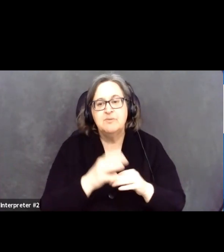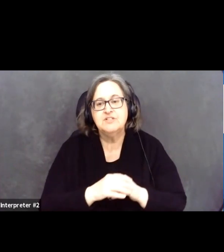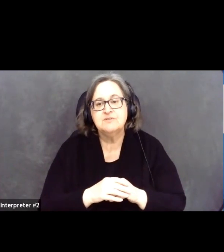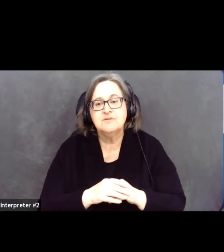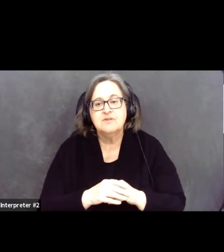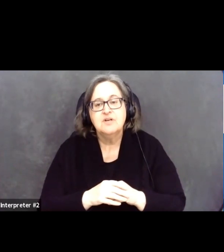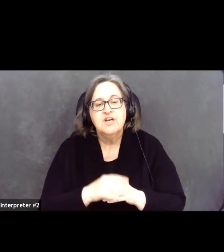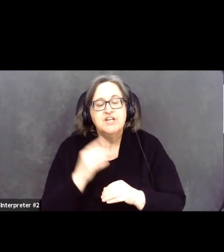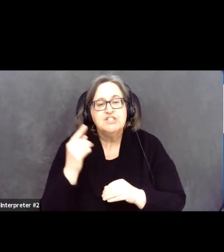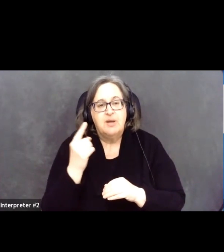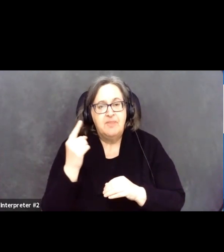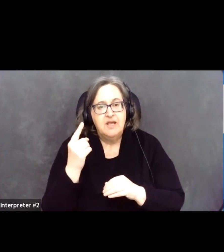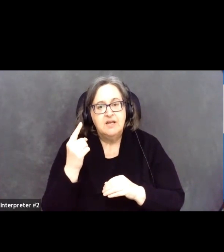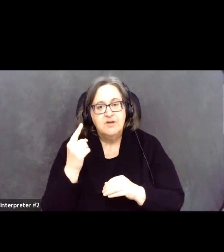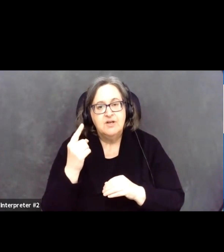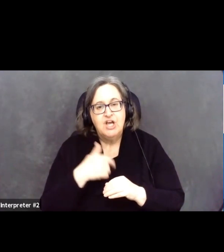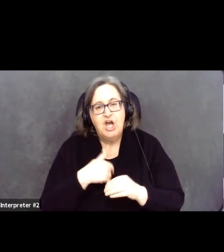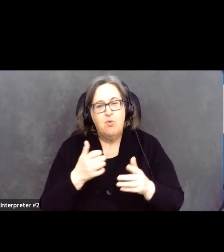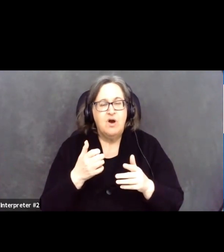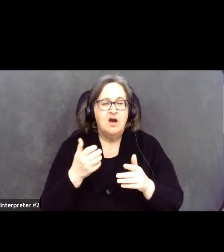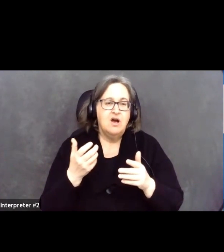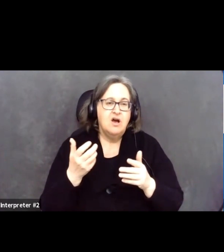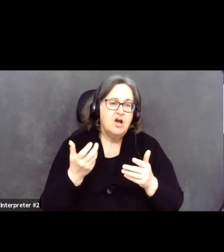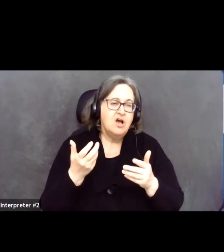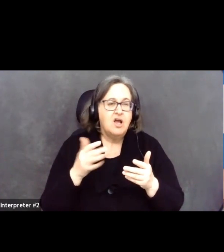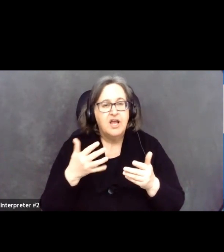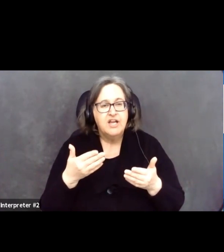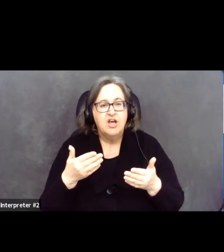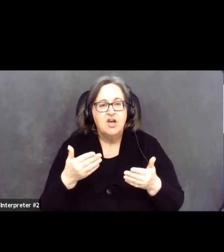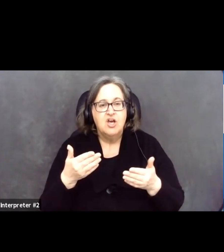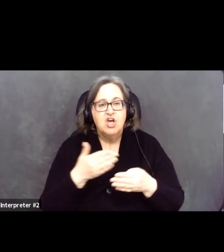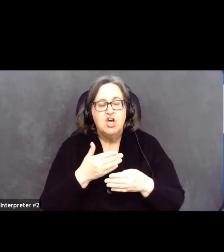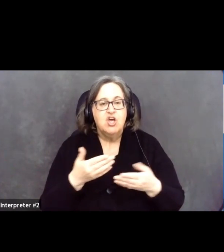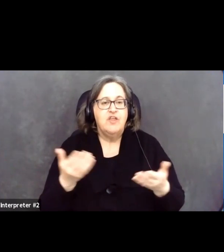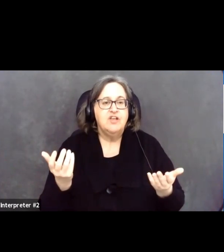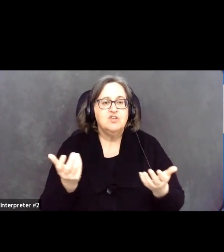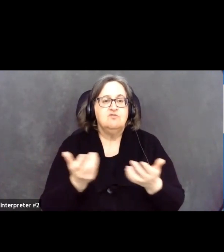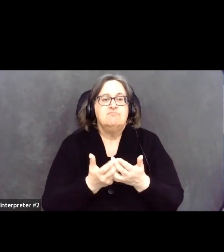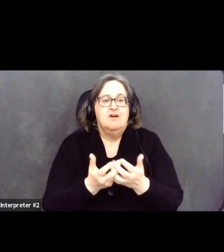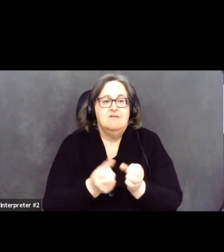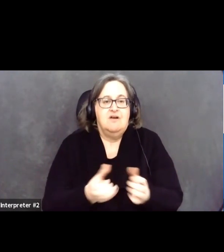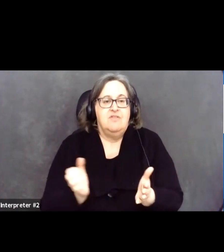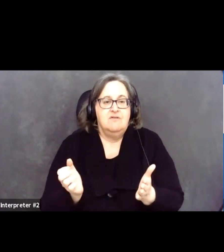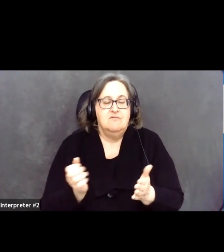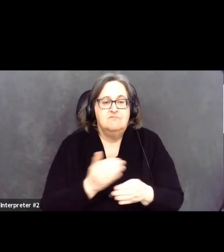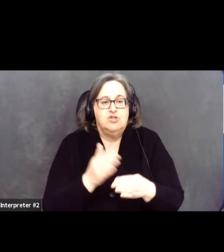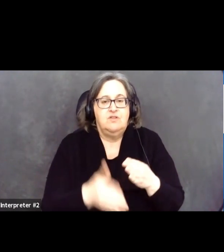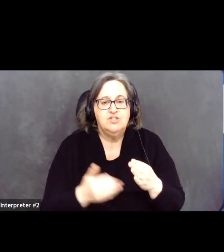Something I want to close everything back together with is, we talked today a lot about